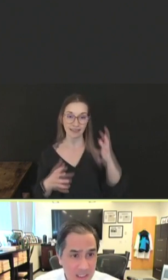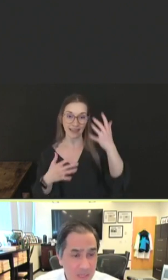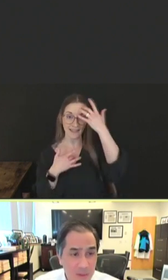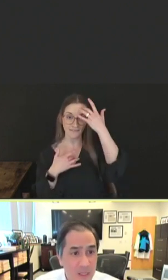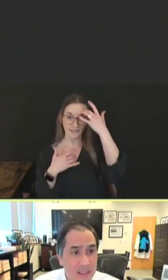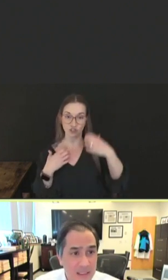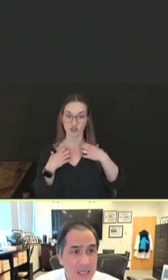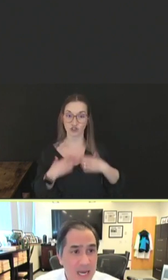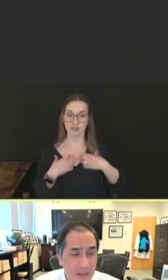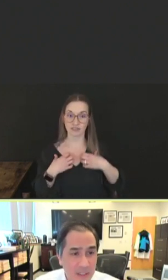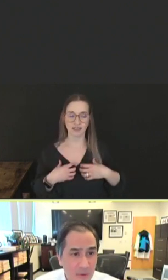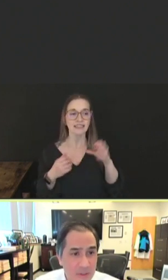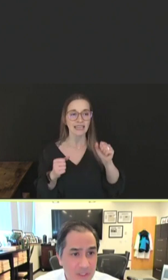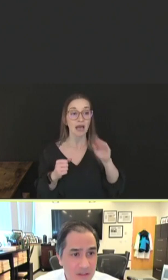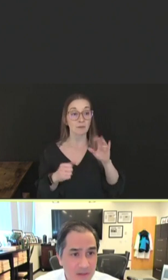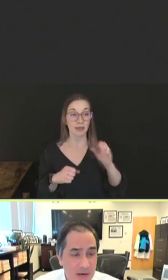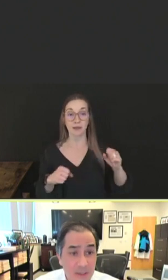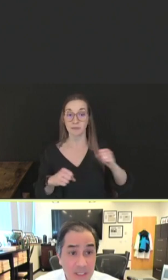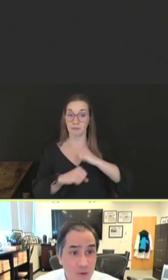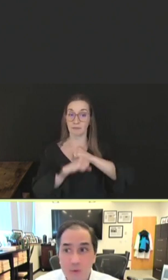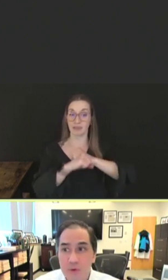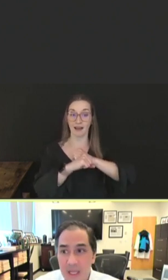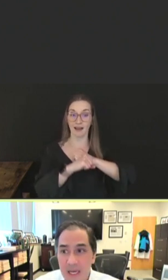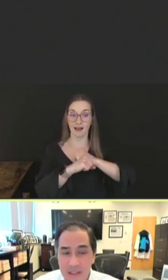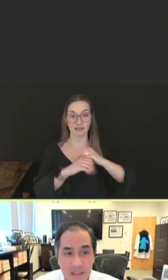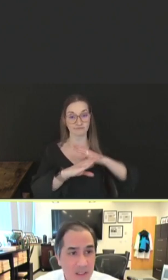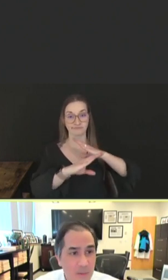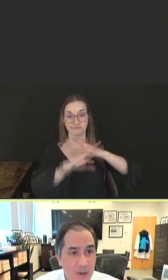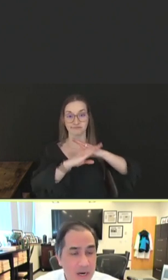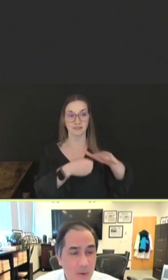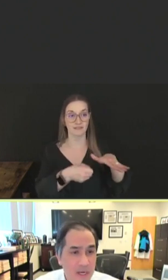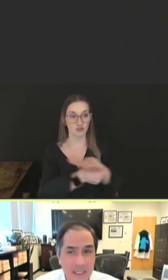can be blocked entirely. You can see the virus gets neutralized in upper airways,